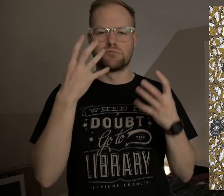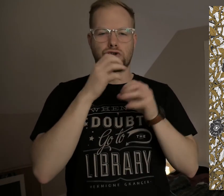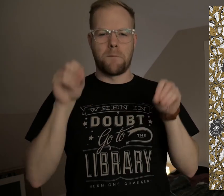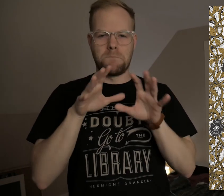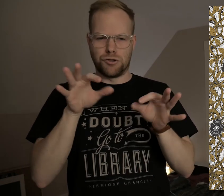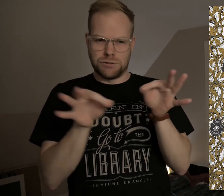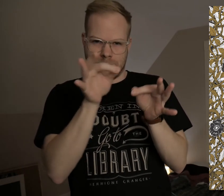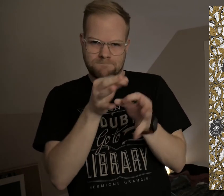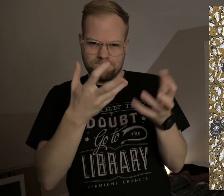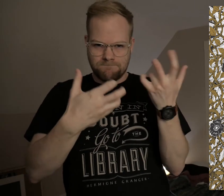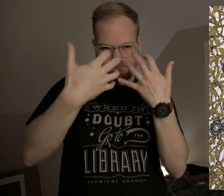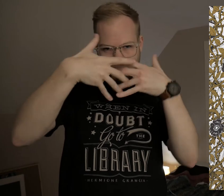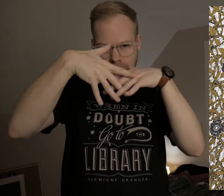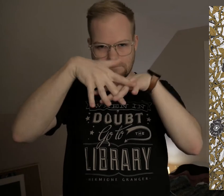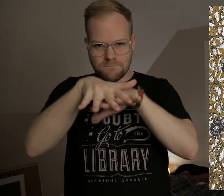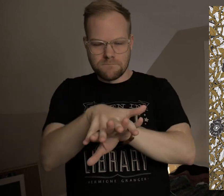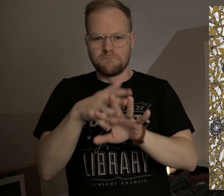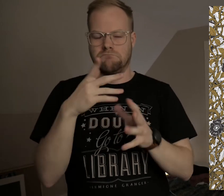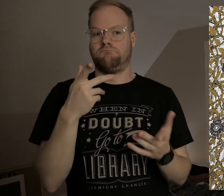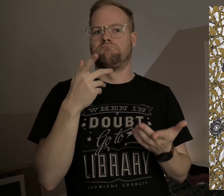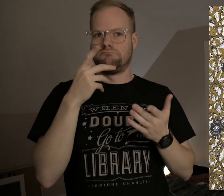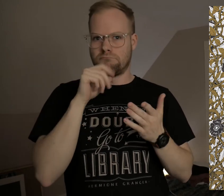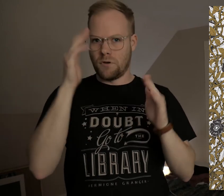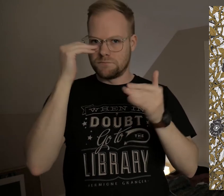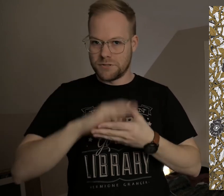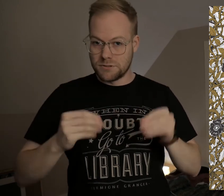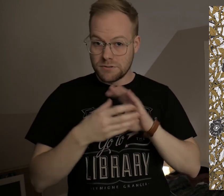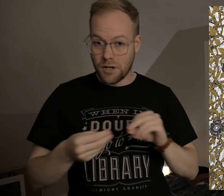dark magic stitching them together into an unexpected tale.